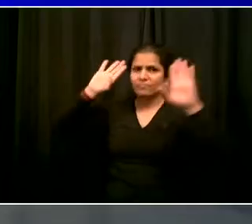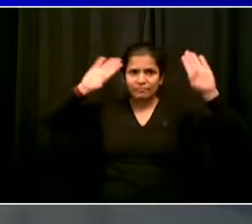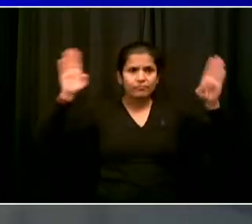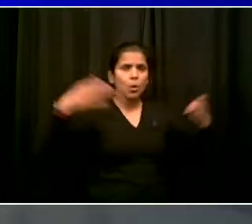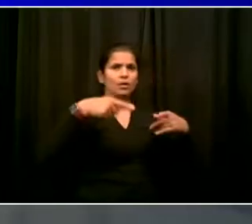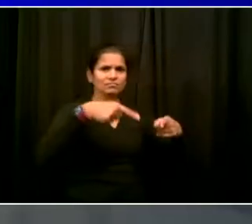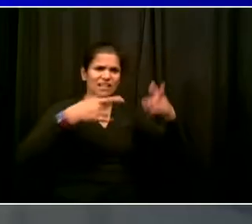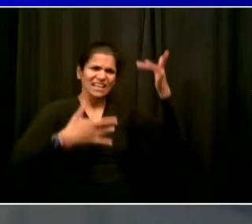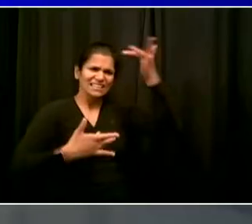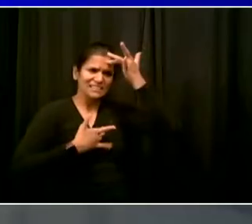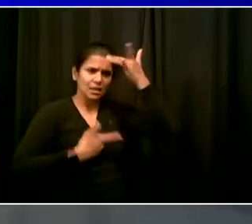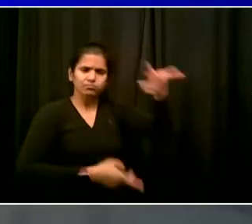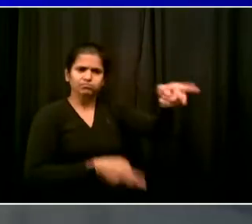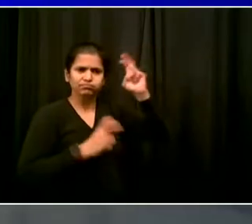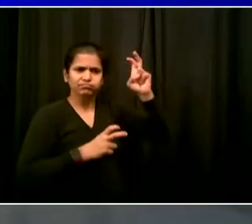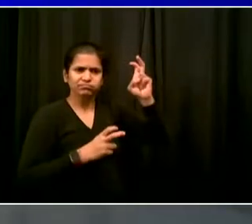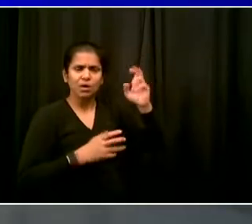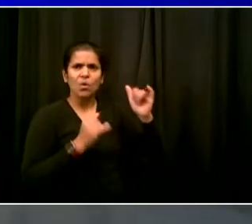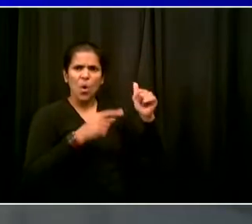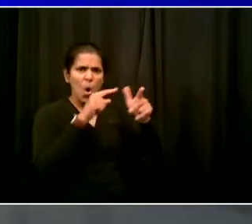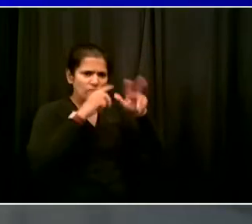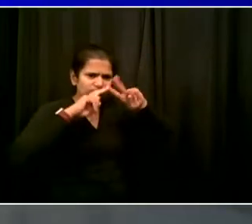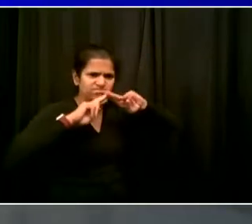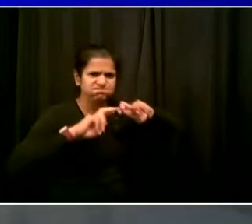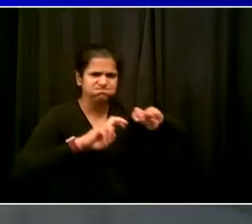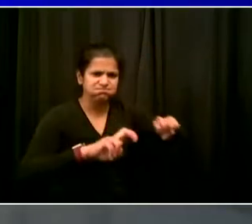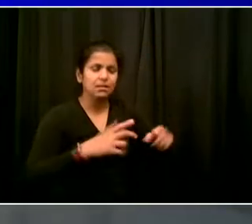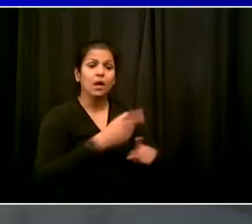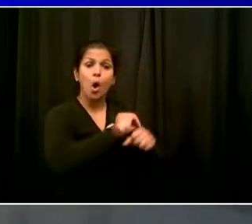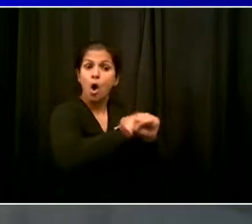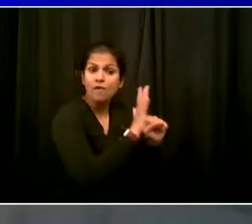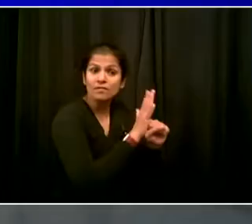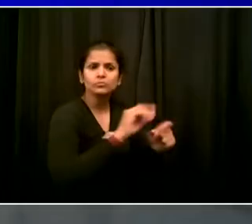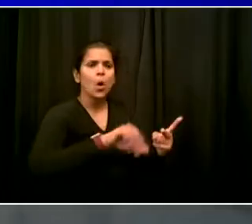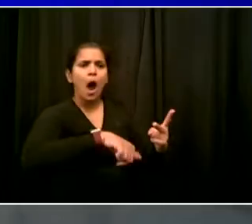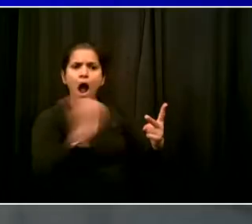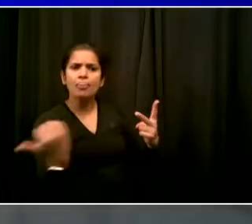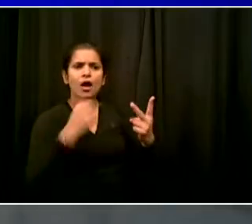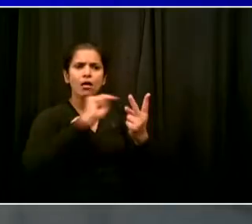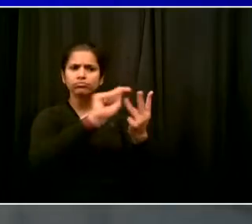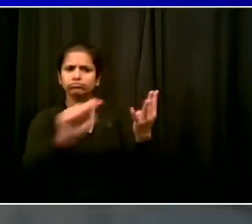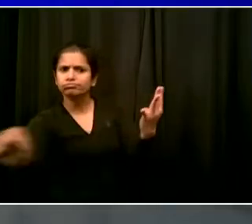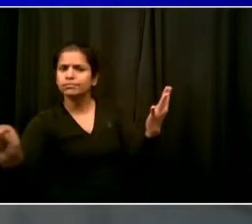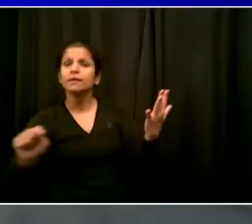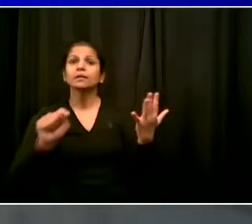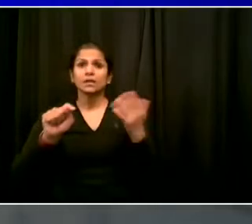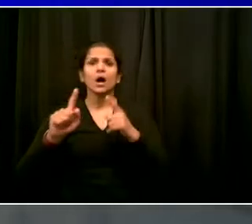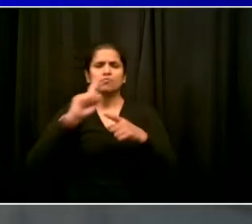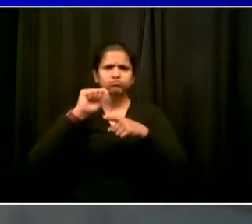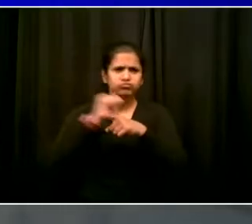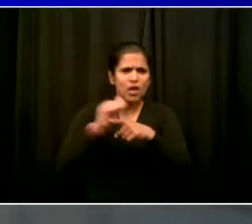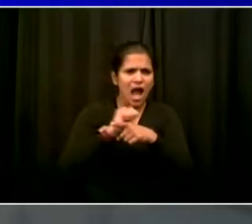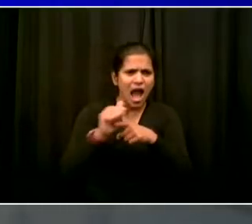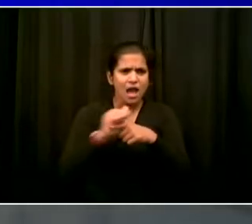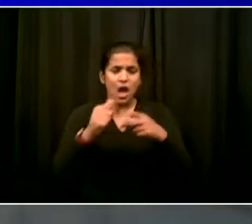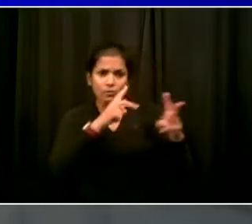WE KNOW THAT DURING THIS CRISIS, THERE WAS SO MUCH CATCHING UP THAT HAD TO BE DONE, THAT WORK CAN BE DONE IN MANY WAYS IN